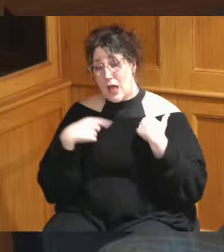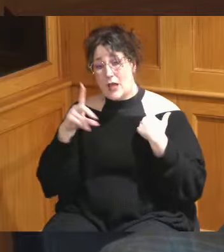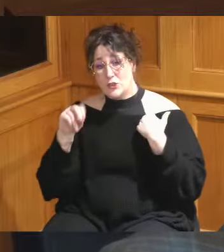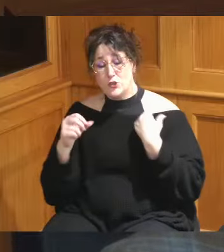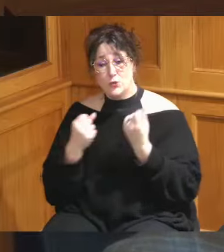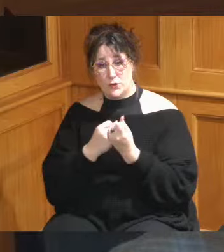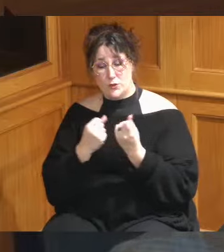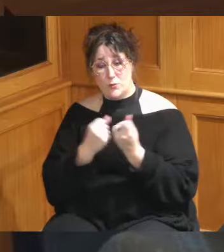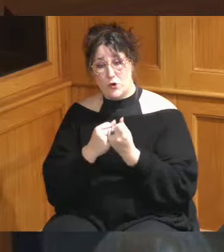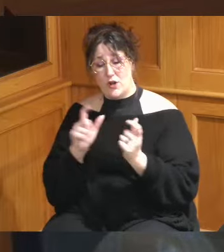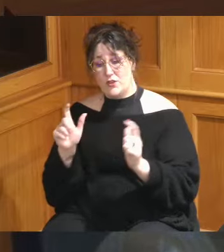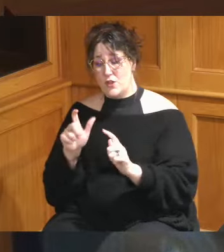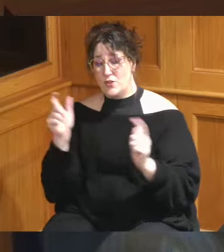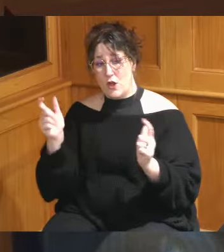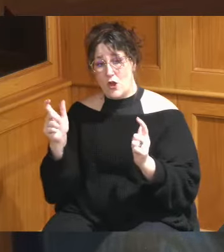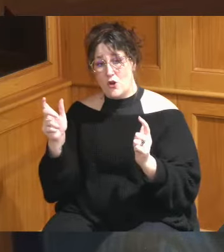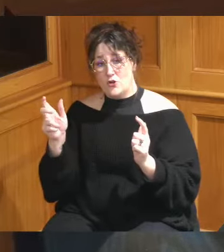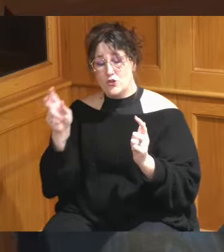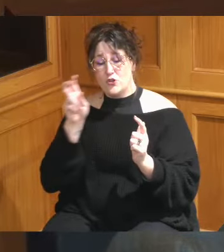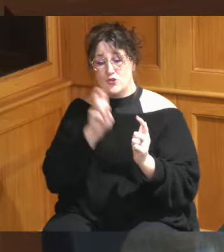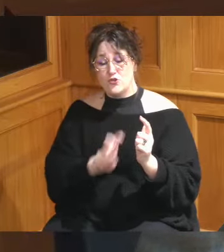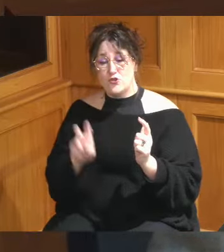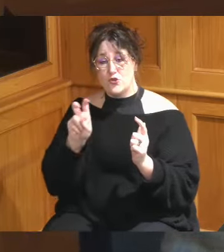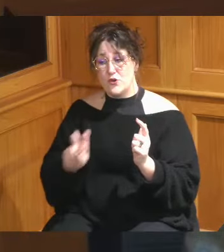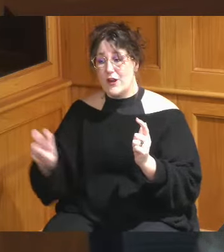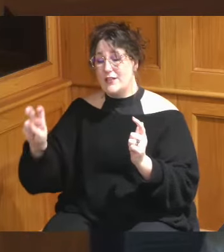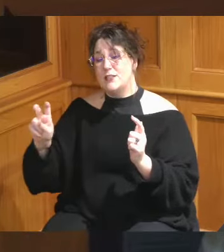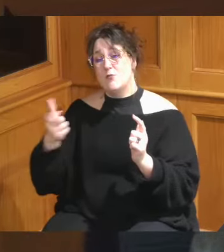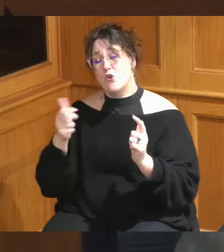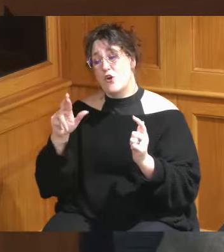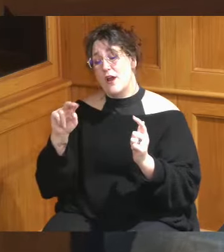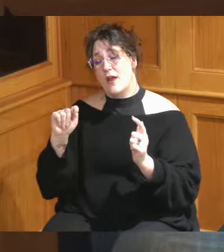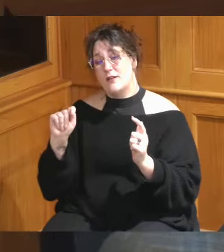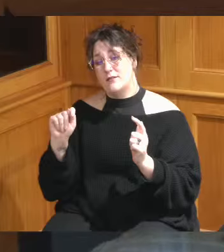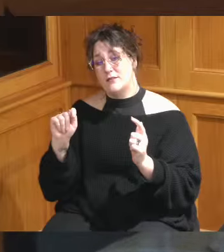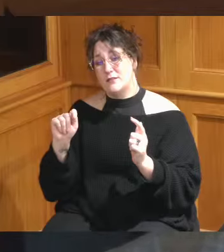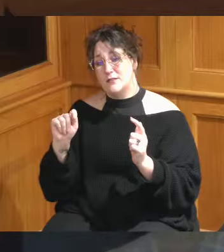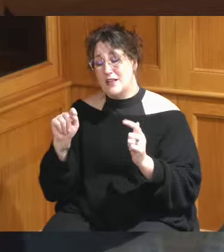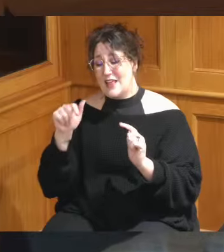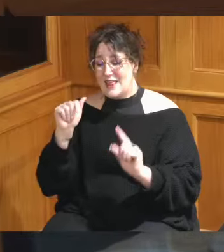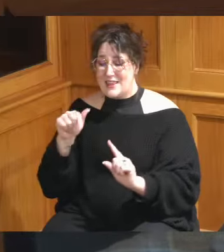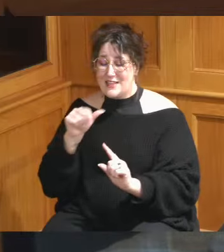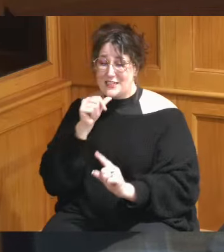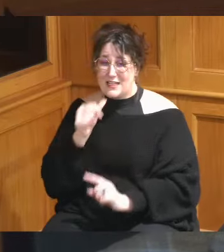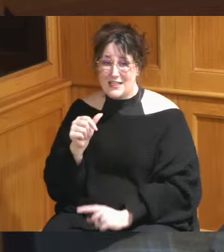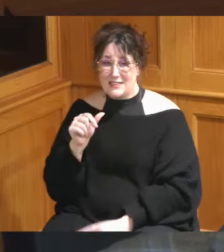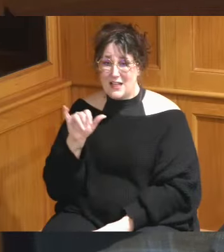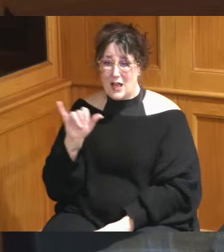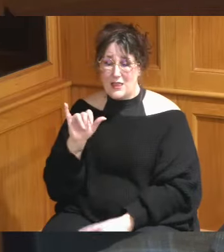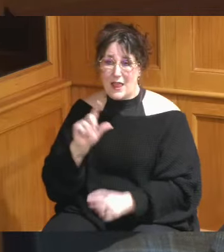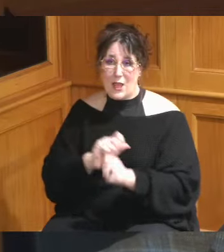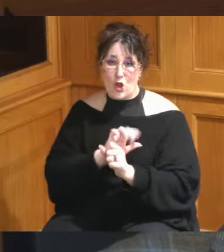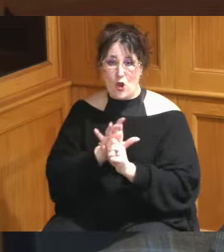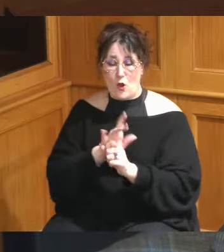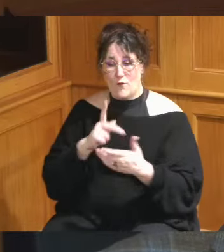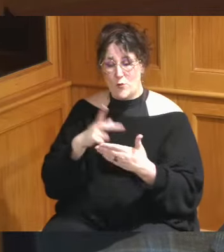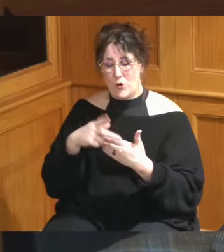the large tourism grants. Now this is not this for me is not this was no co program. What this is is